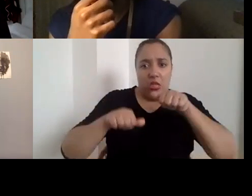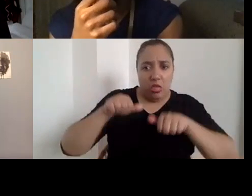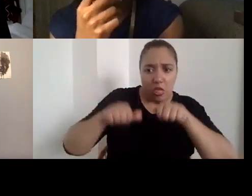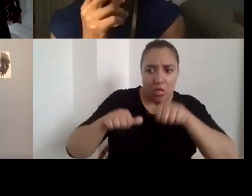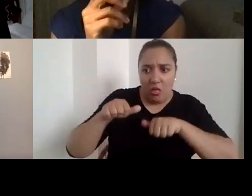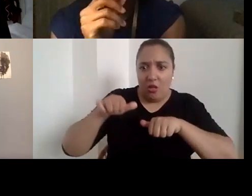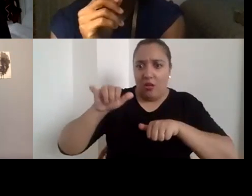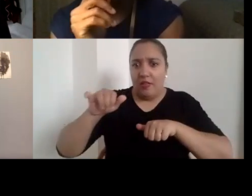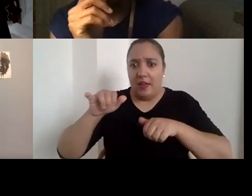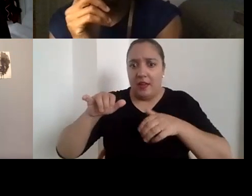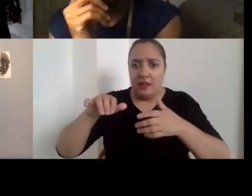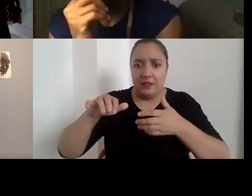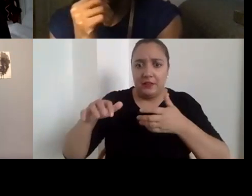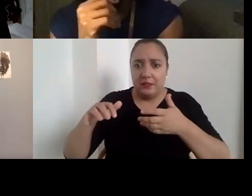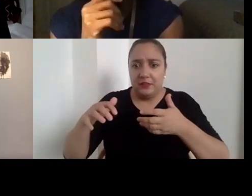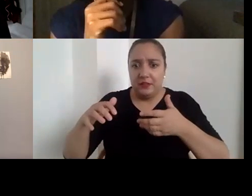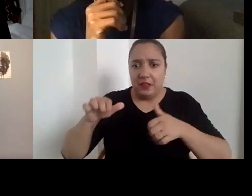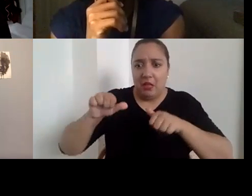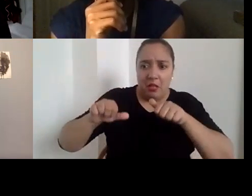urgency that occurs.